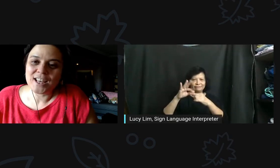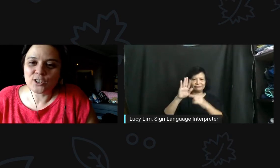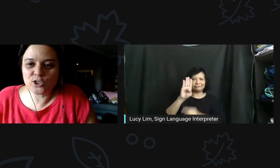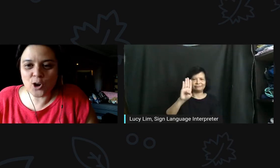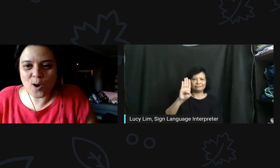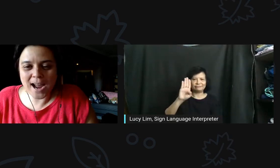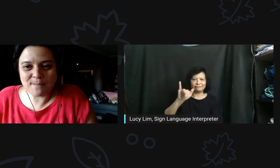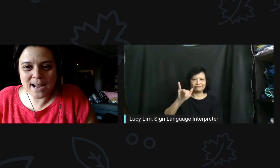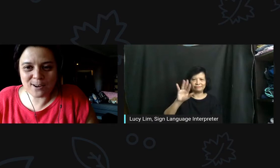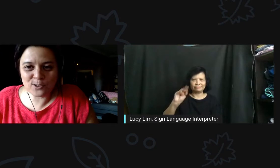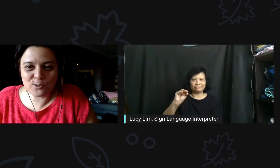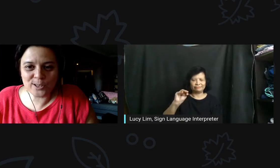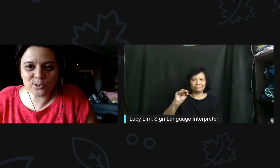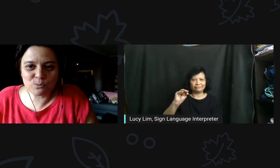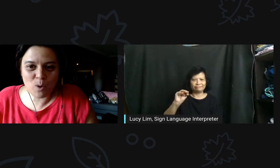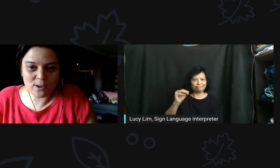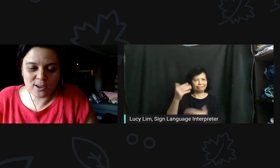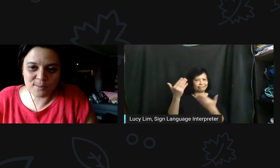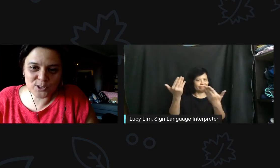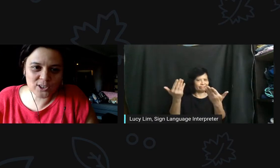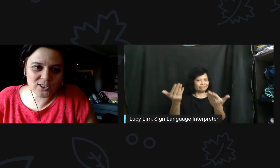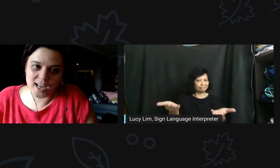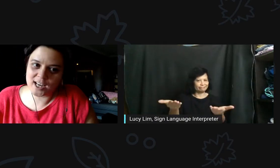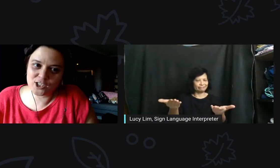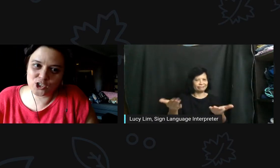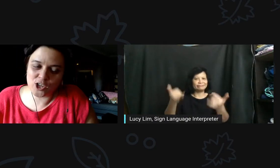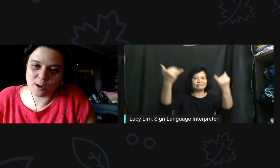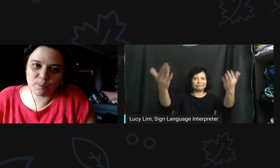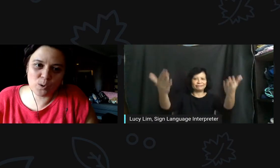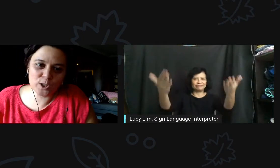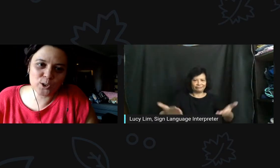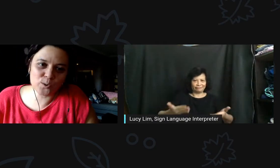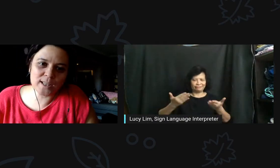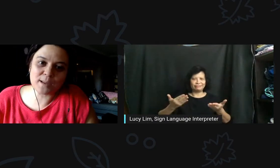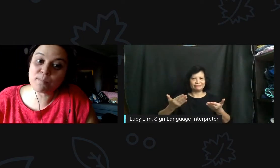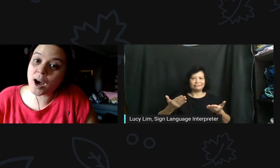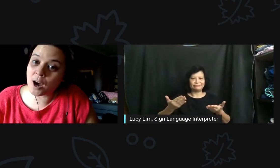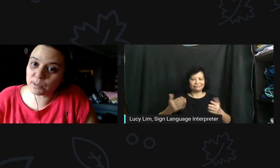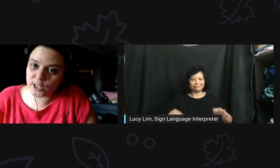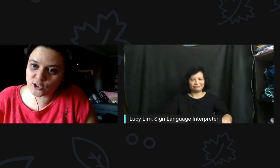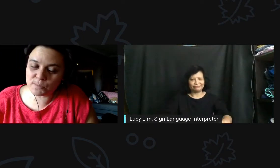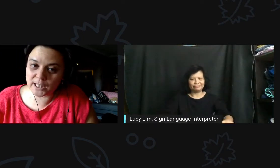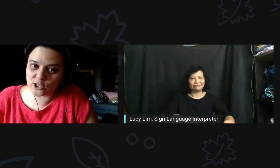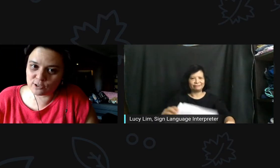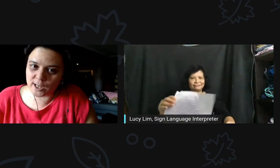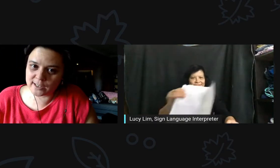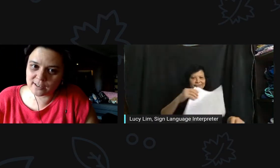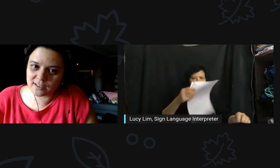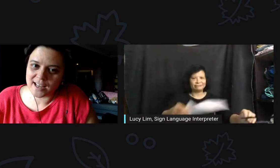So, I'm now going to welcome to the stage a poet who is a published Malaysian writer